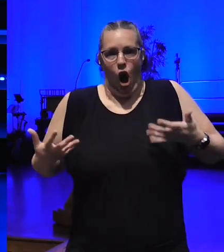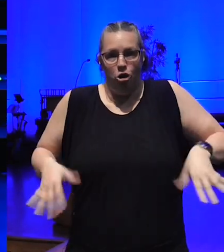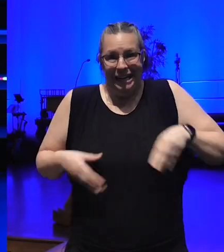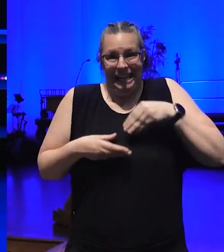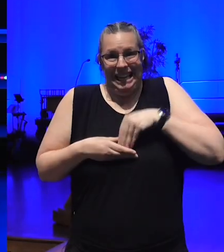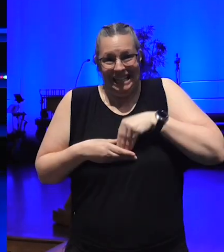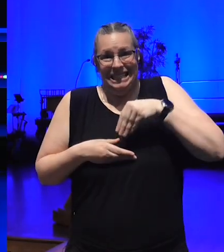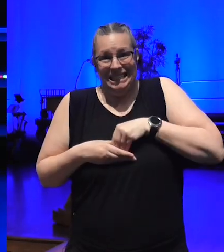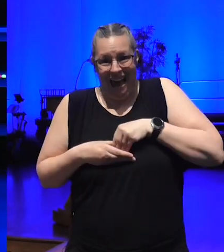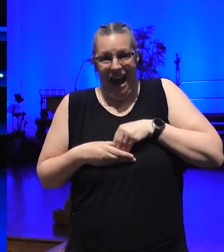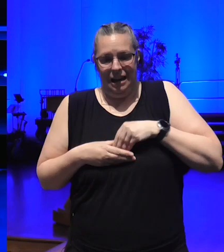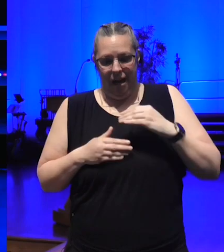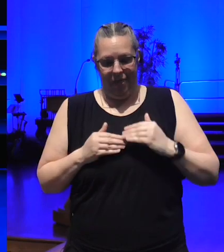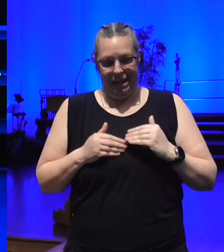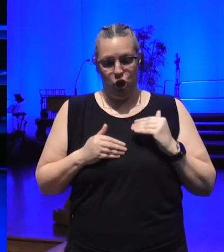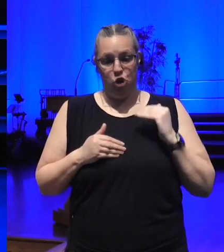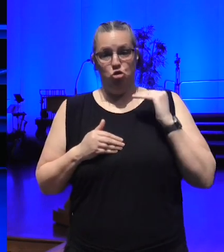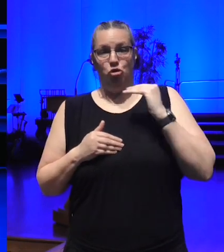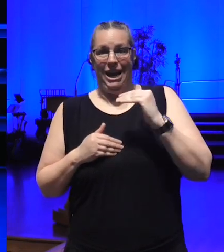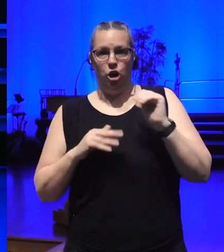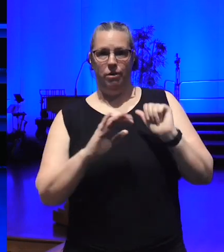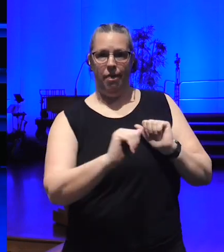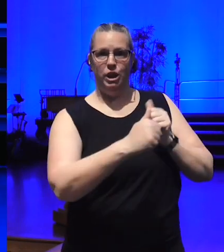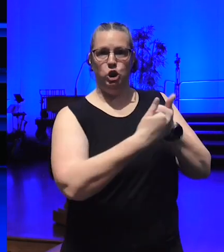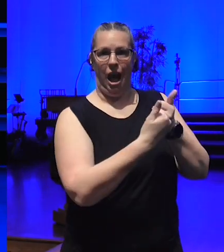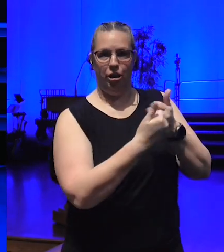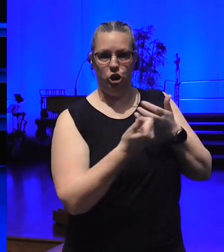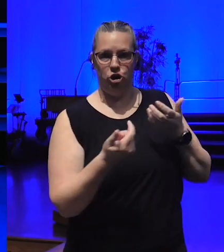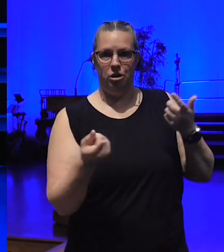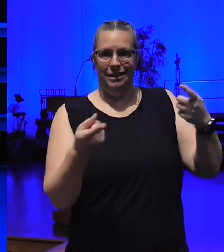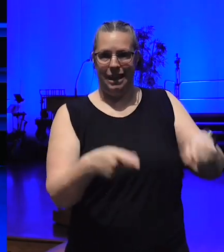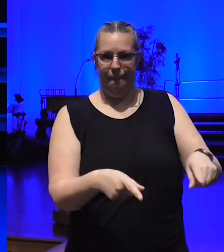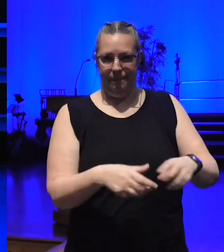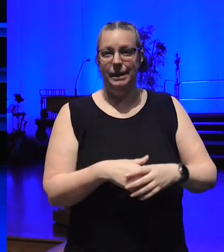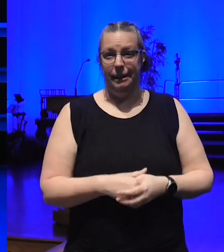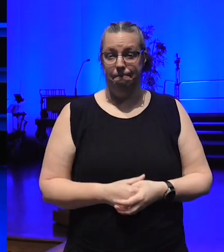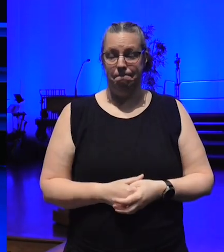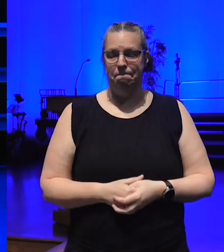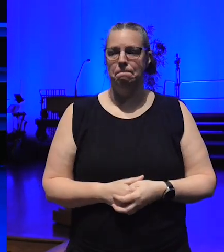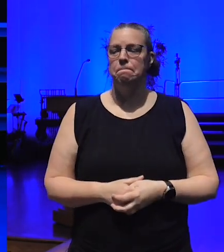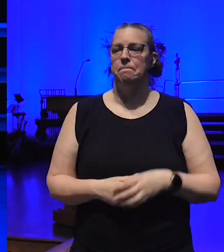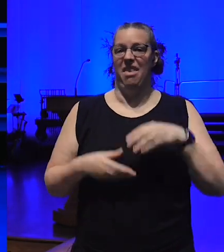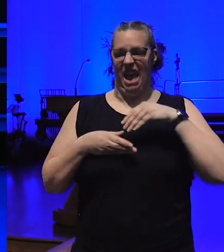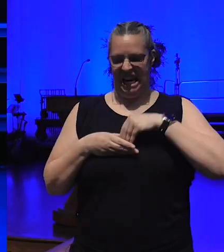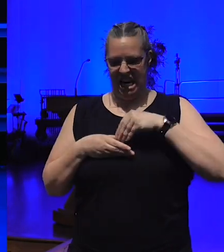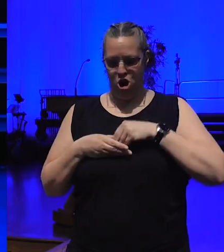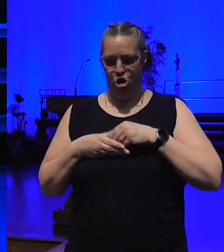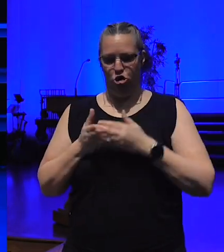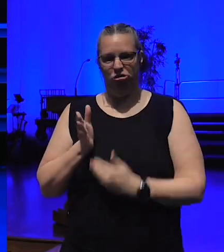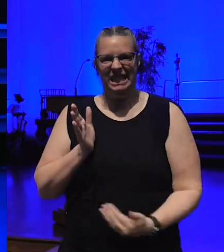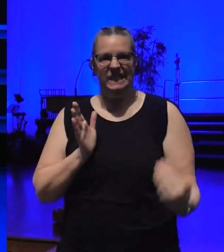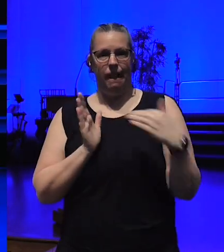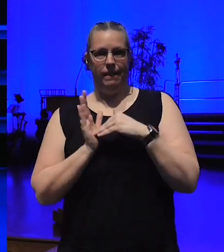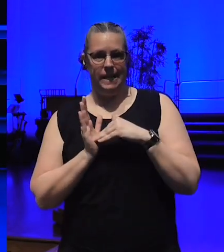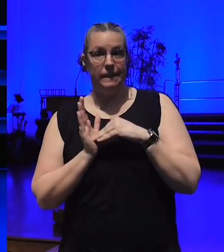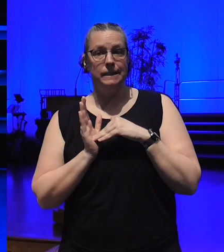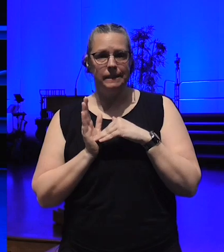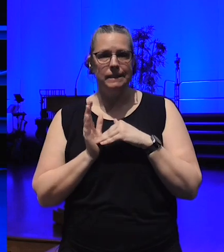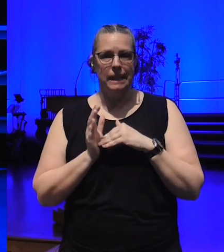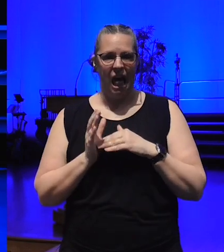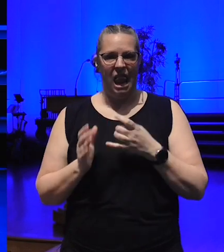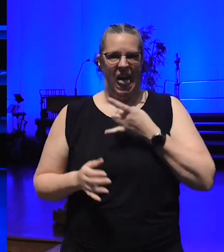any challenge that may be taking place around us that inner resilience that inner light the